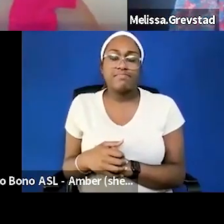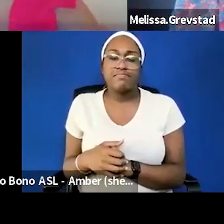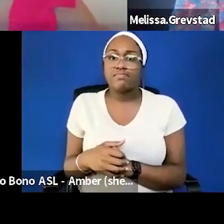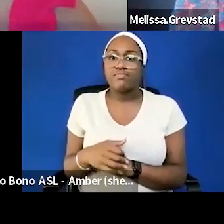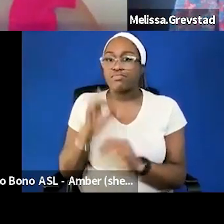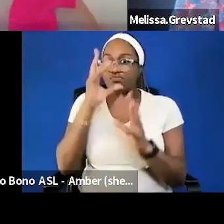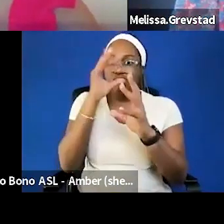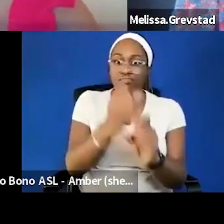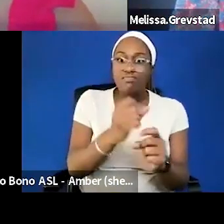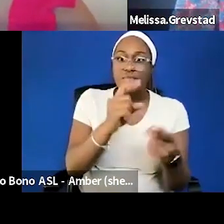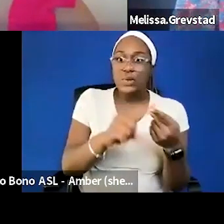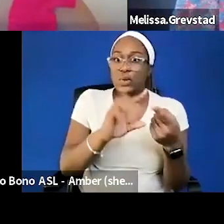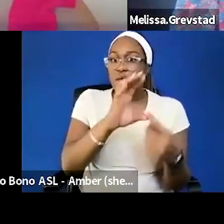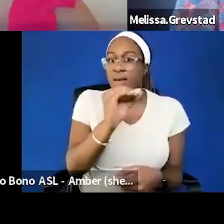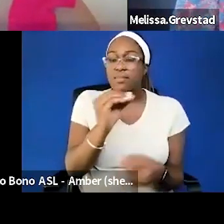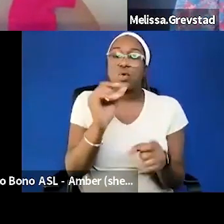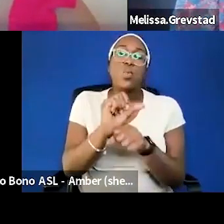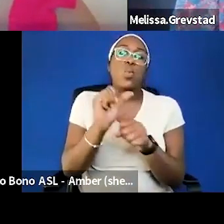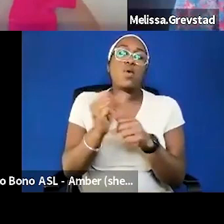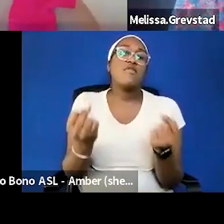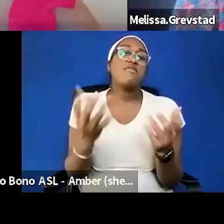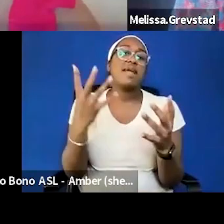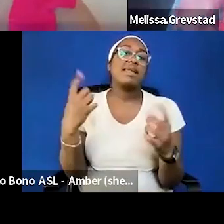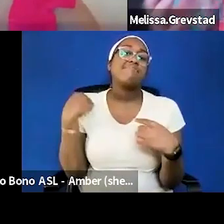So we've worked for many, many years to, build this and build a very strong,